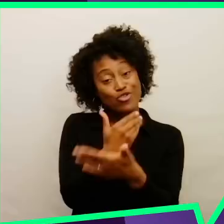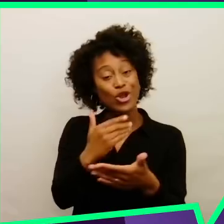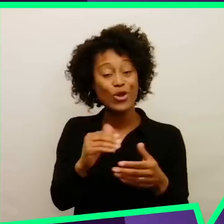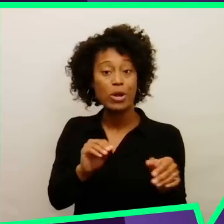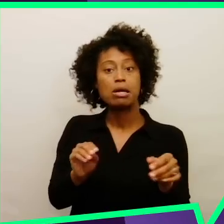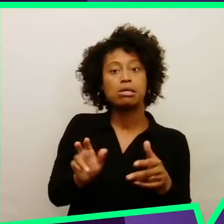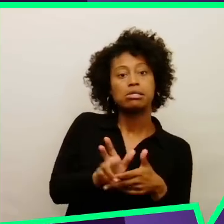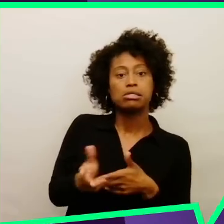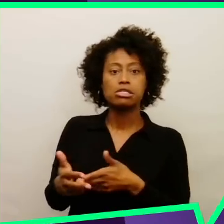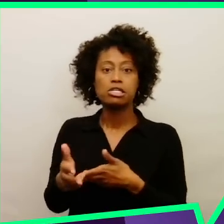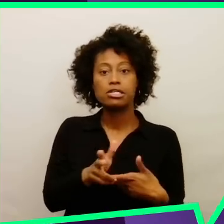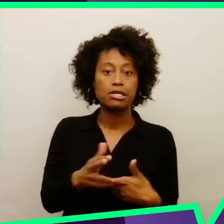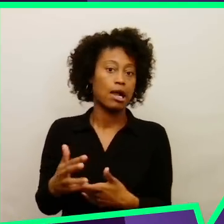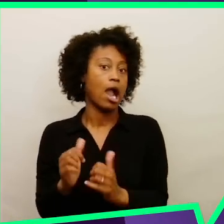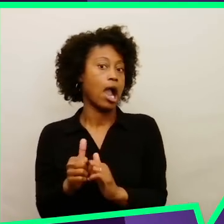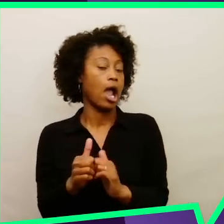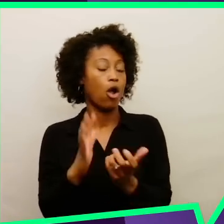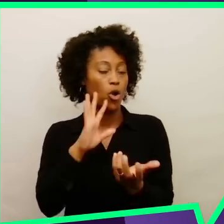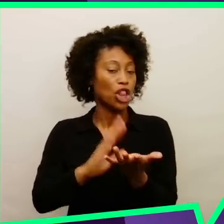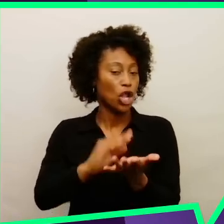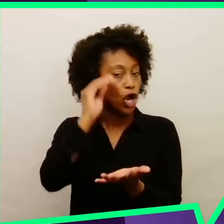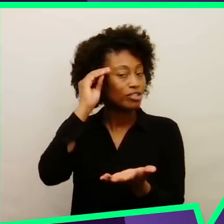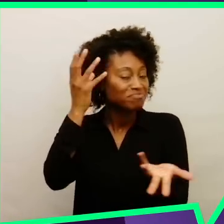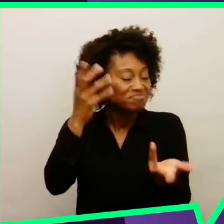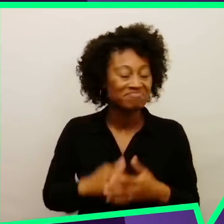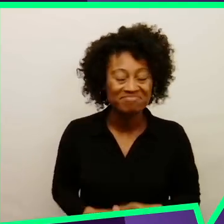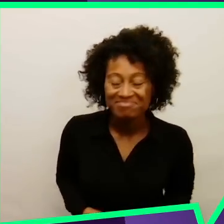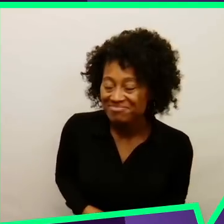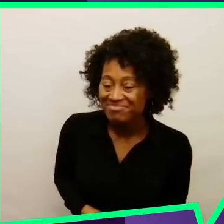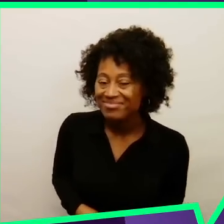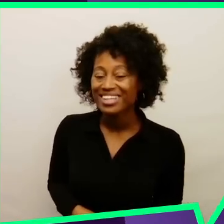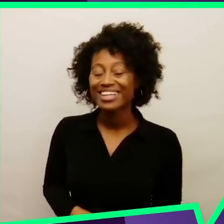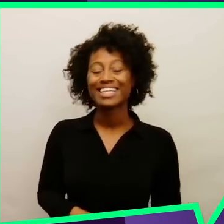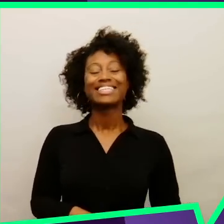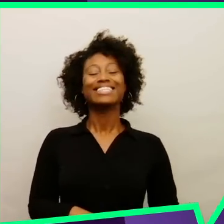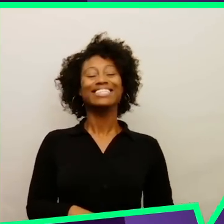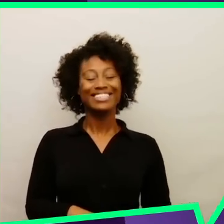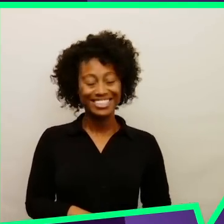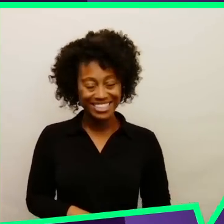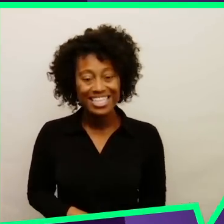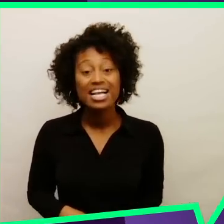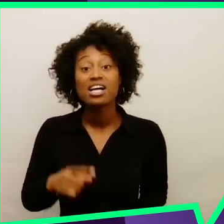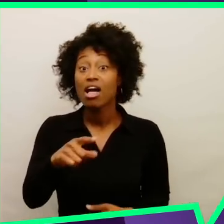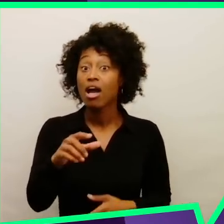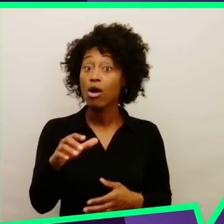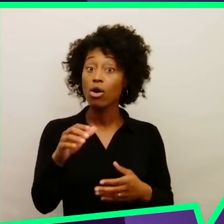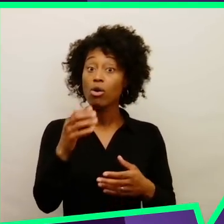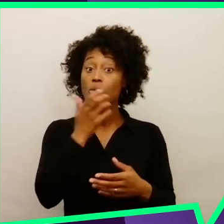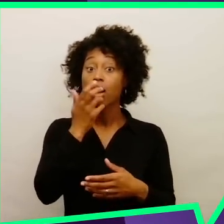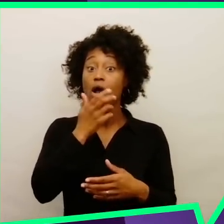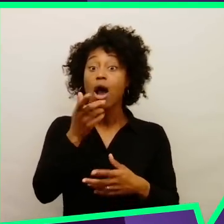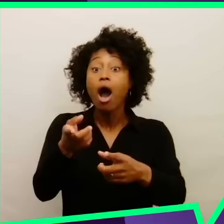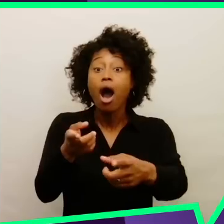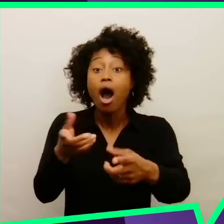Yeah, exactly. Exactly. Well, and also I'll say this, look at this. They've got a nice handle.